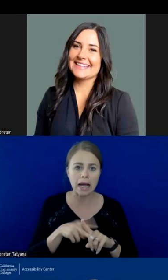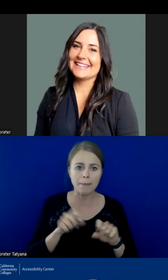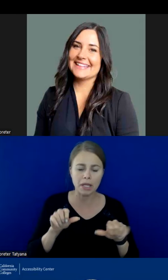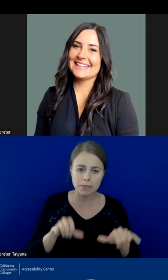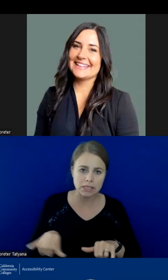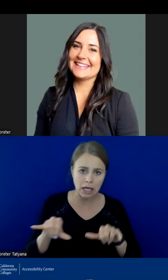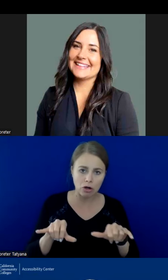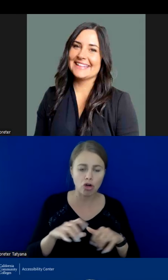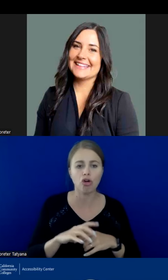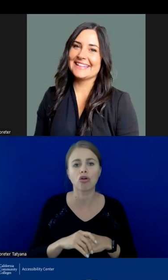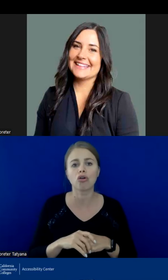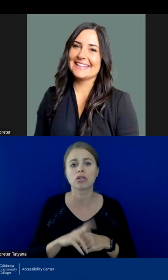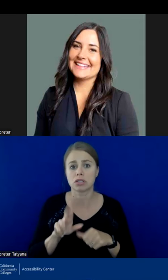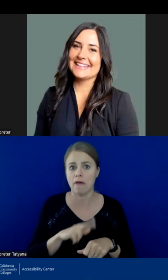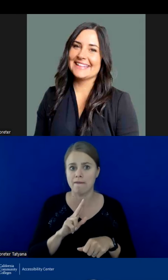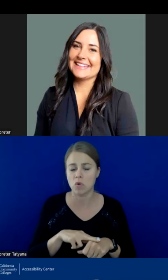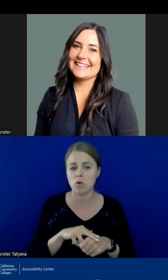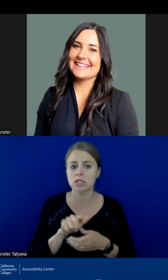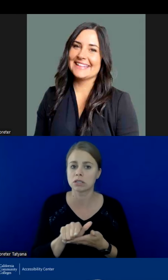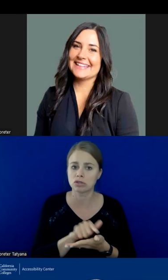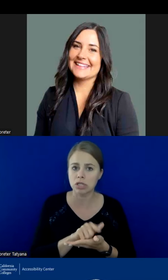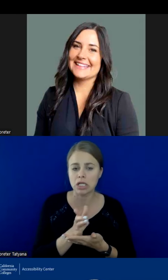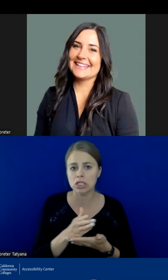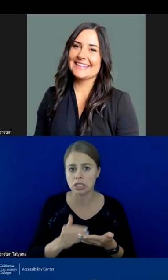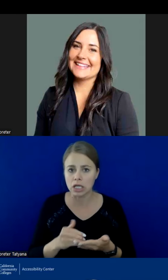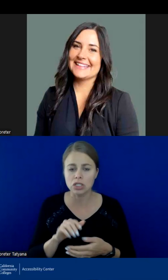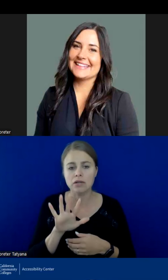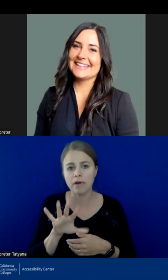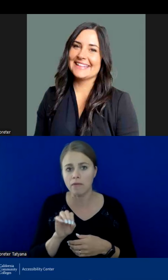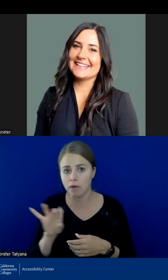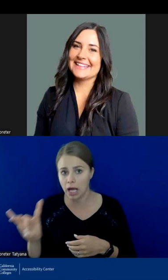of course the legislation section 508